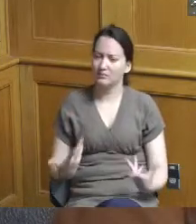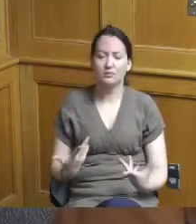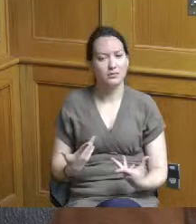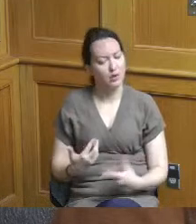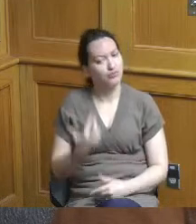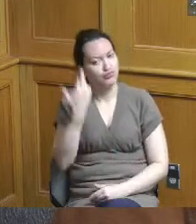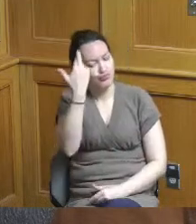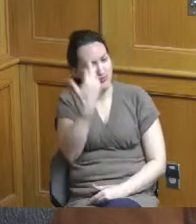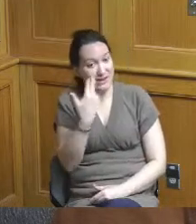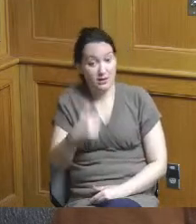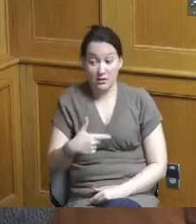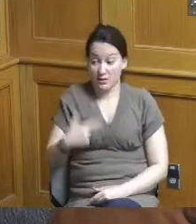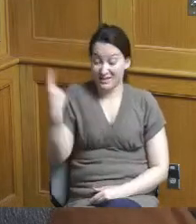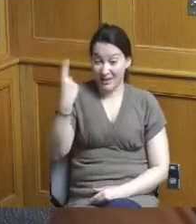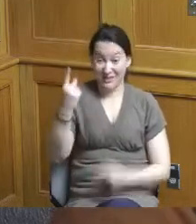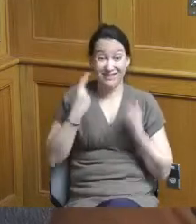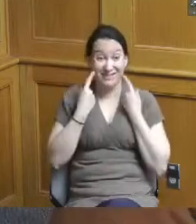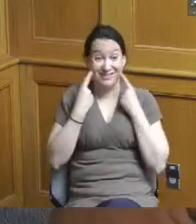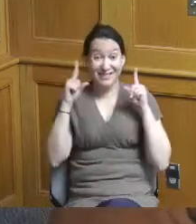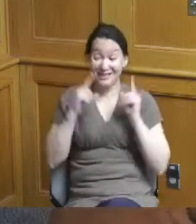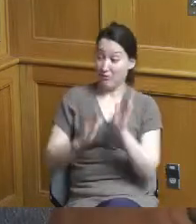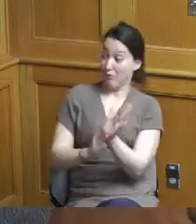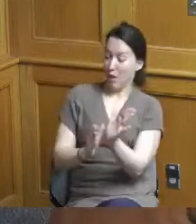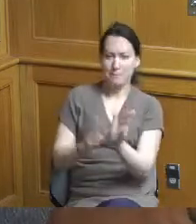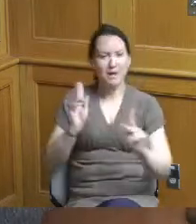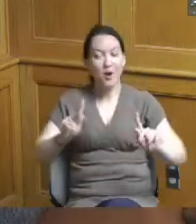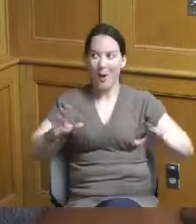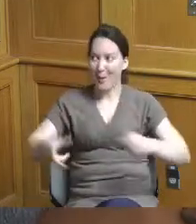when you have something very successful people usually say let's keep it going